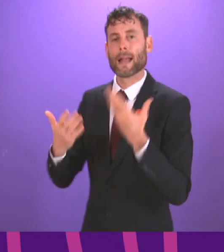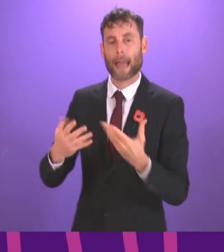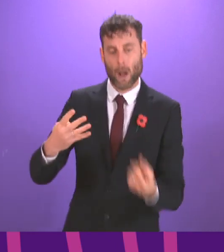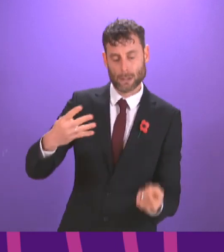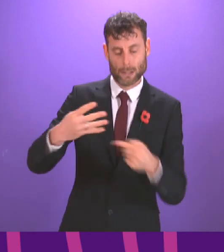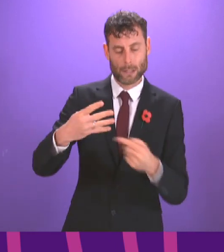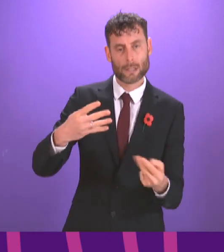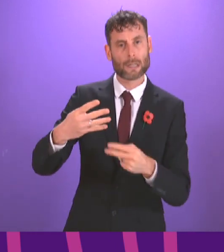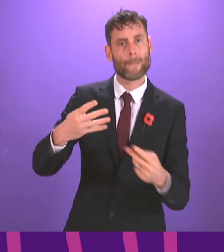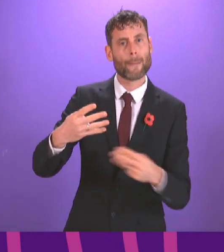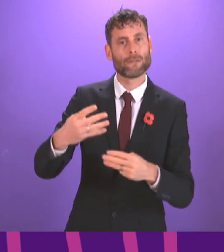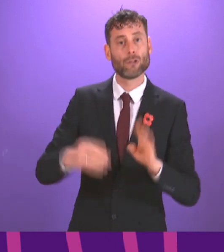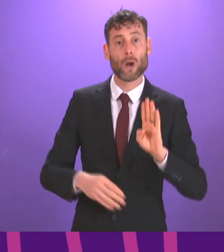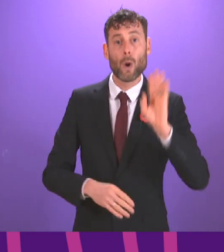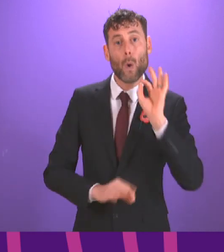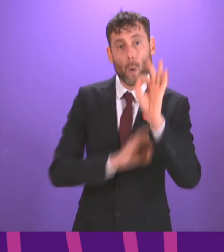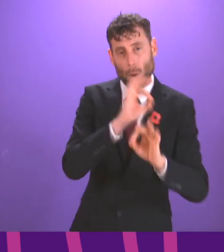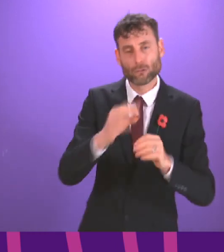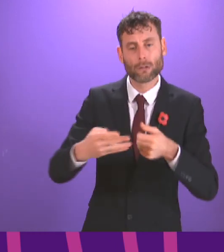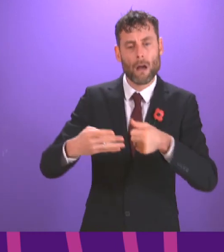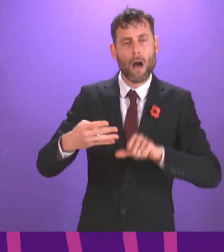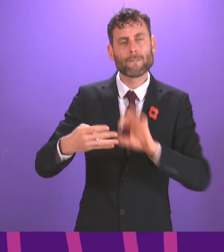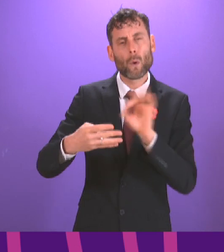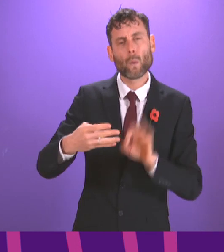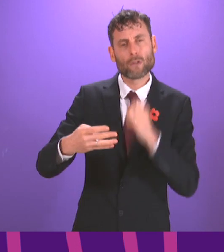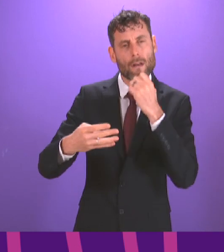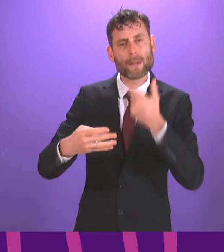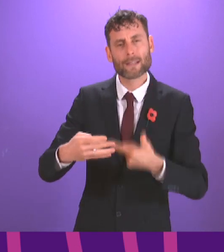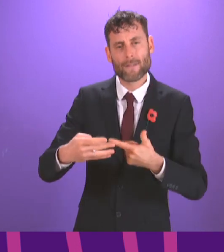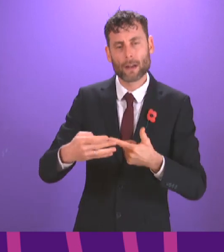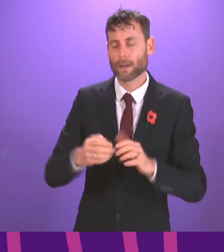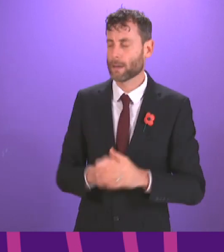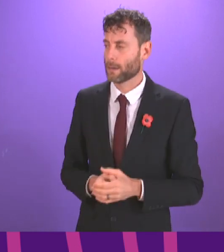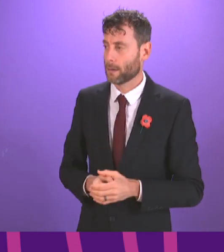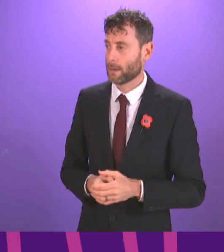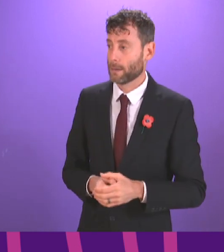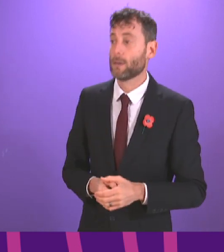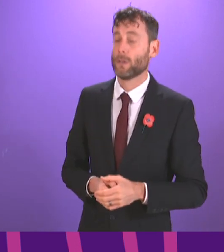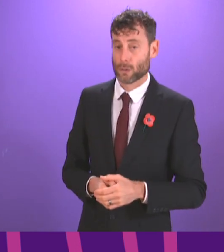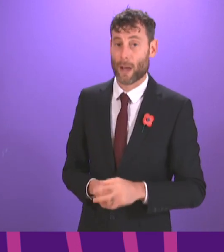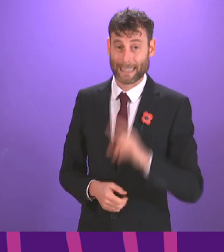questions after question 7. There are well over two dozen potential supplementaries—in